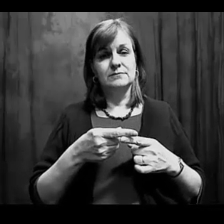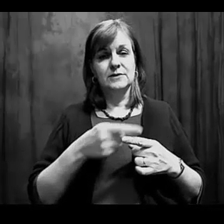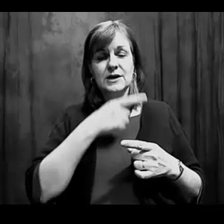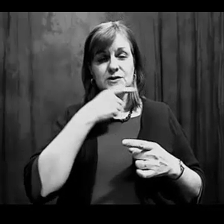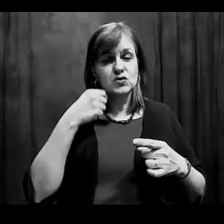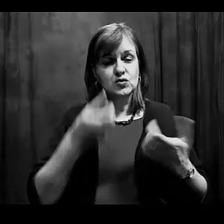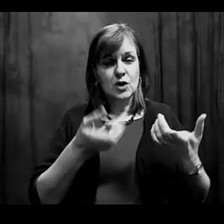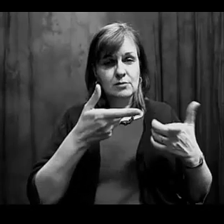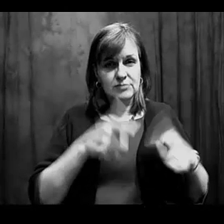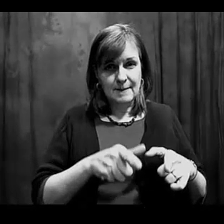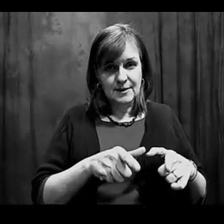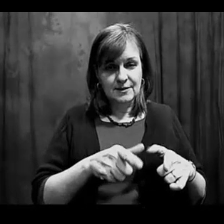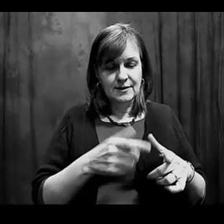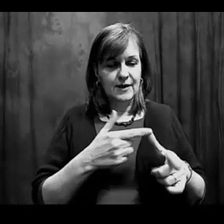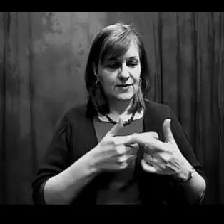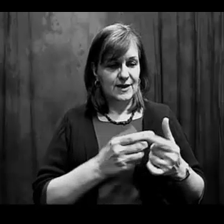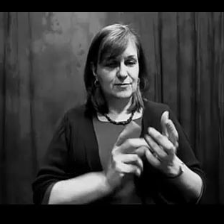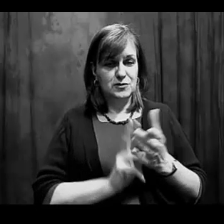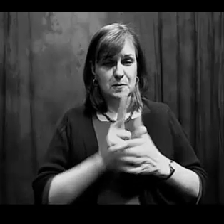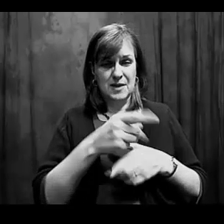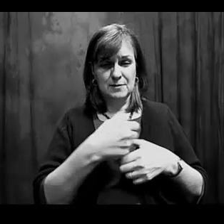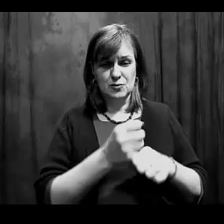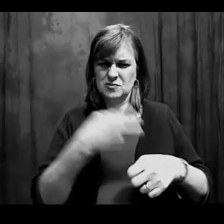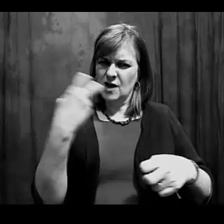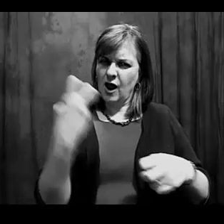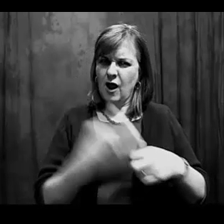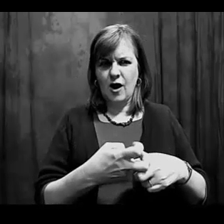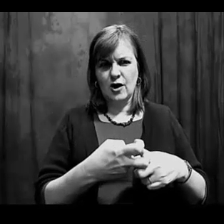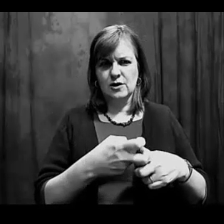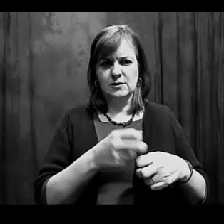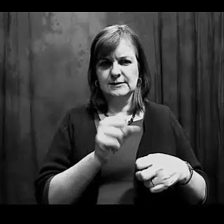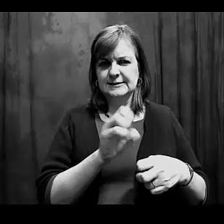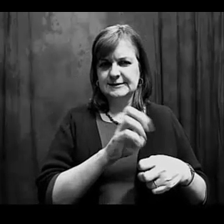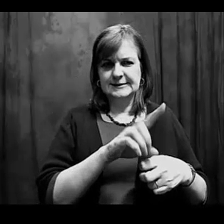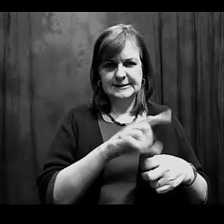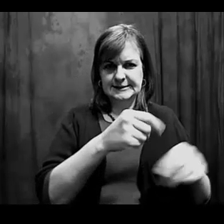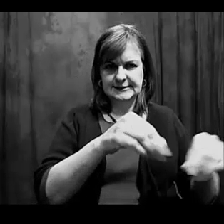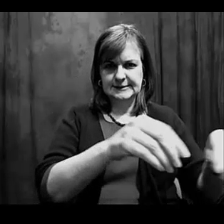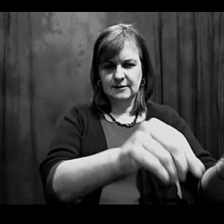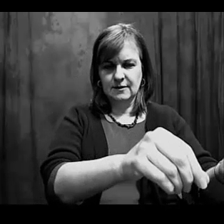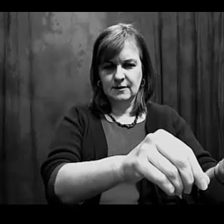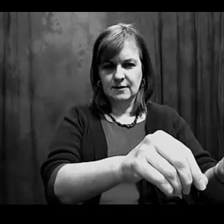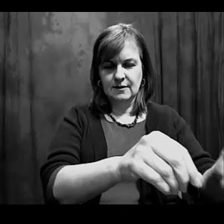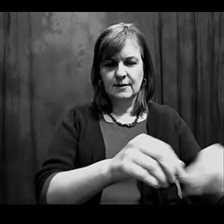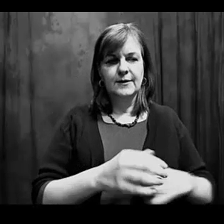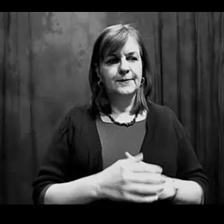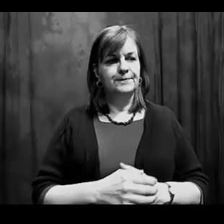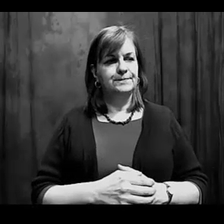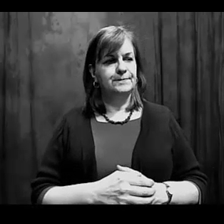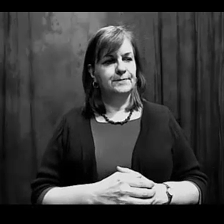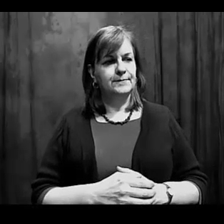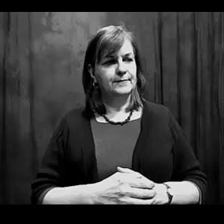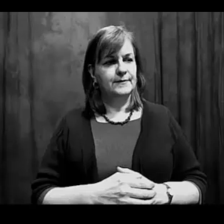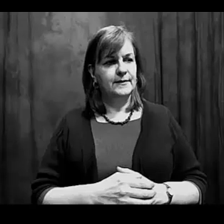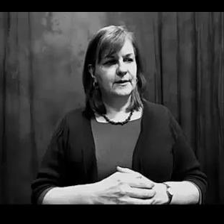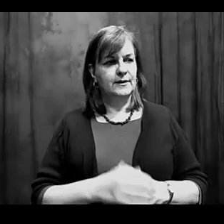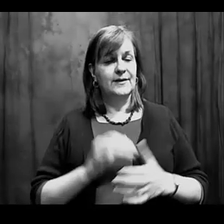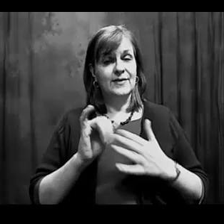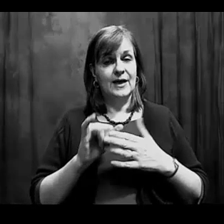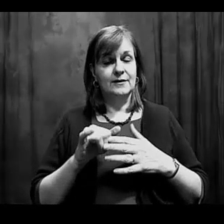harder seeds and so on after drought plants are going to a very hard seeds produced